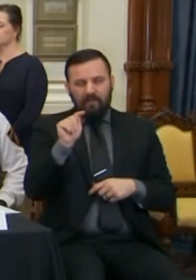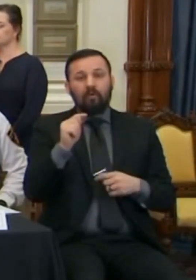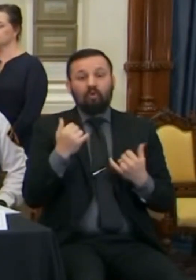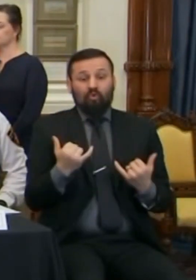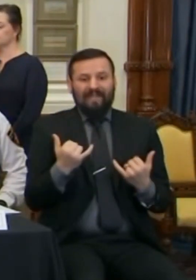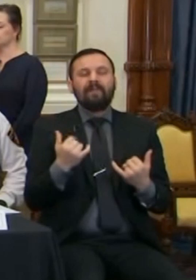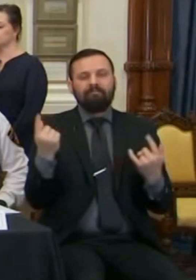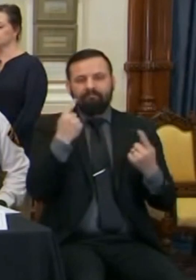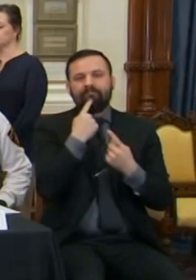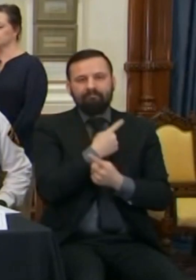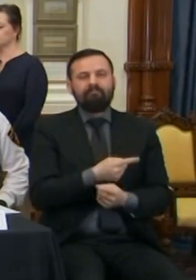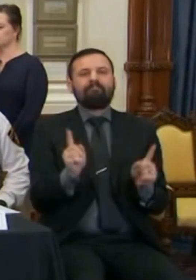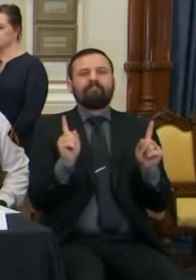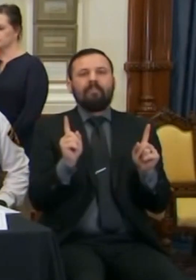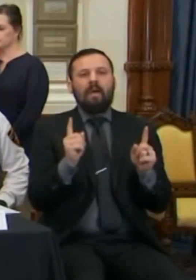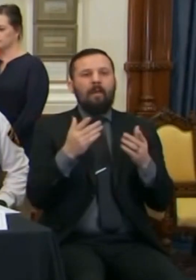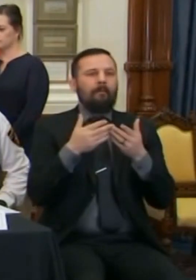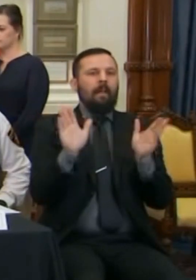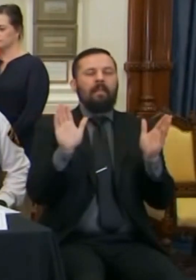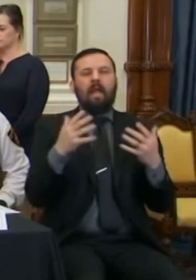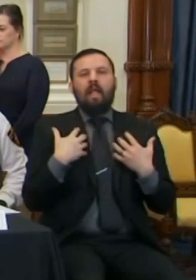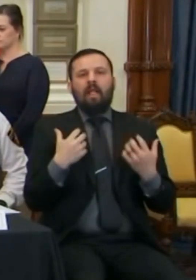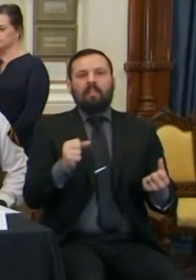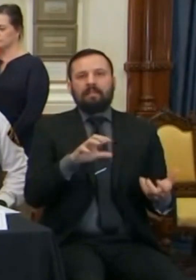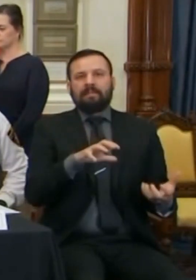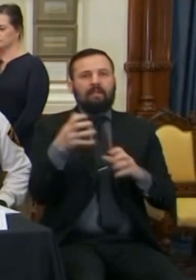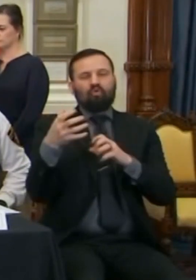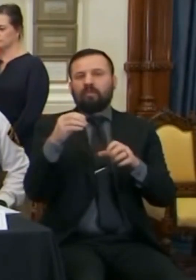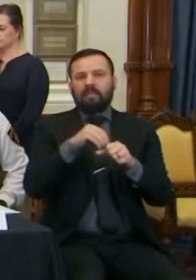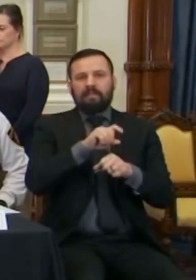public health disaster in the state of Texas